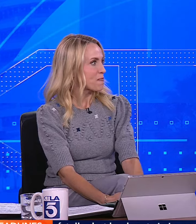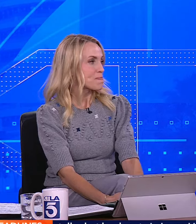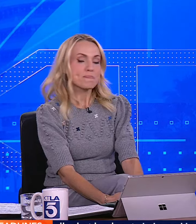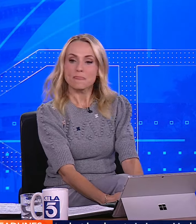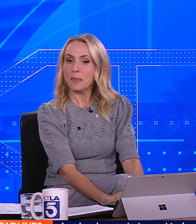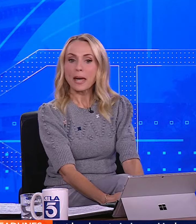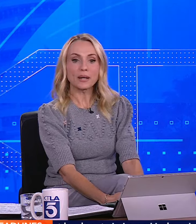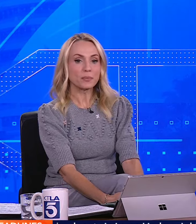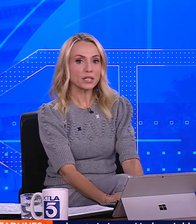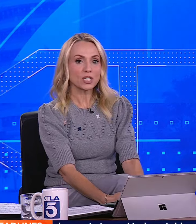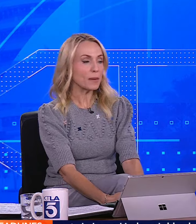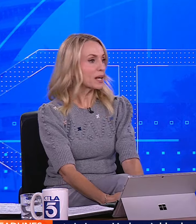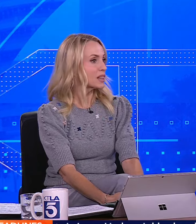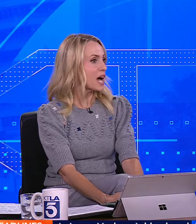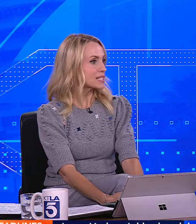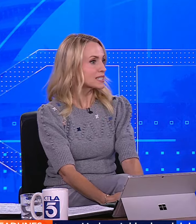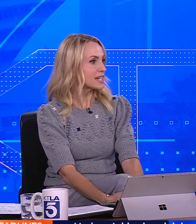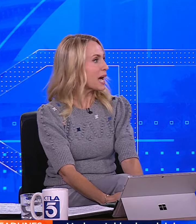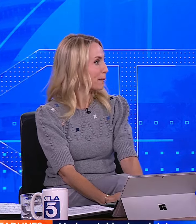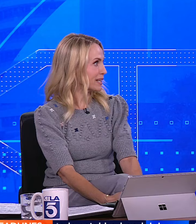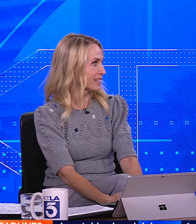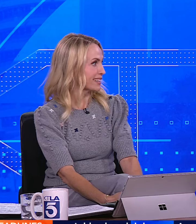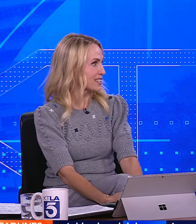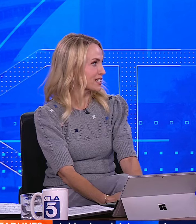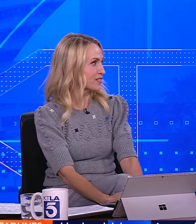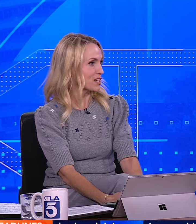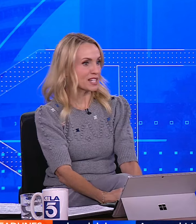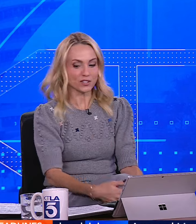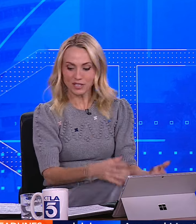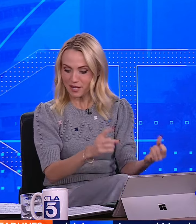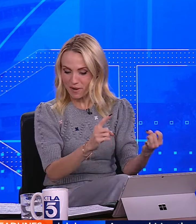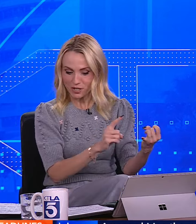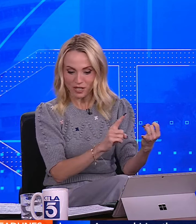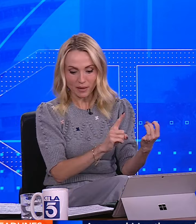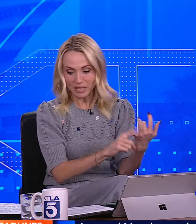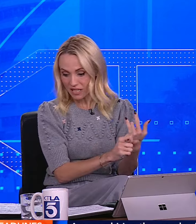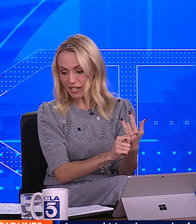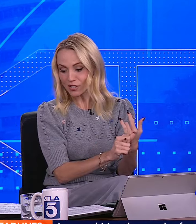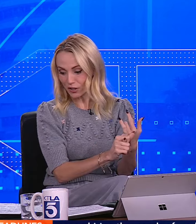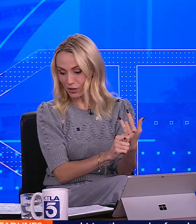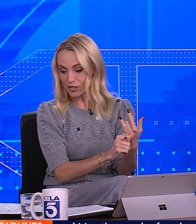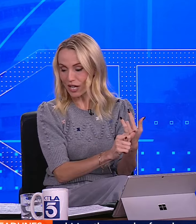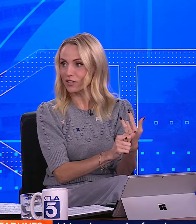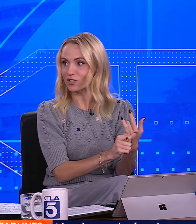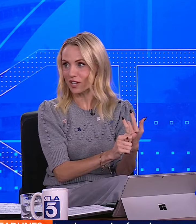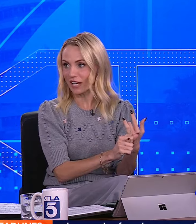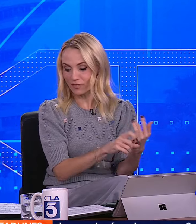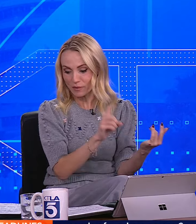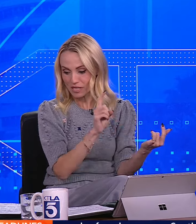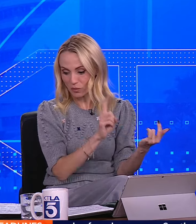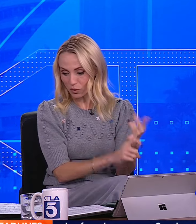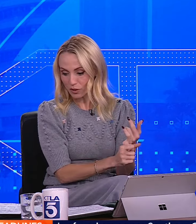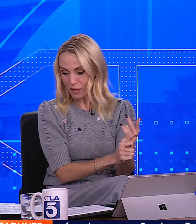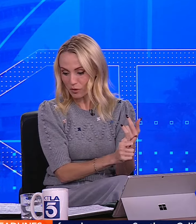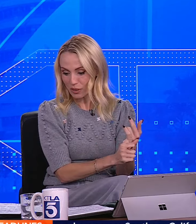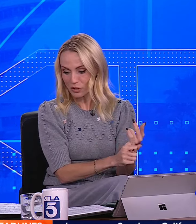POLICE DEPARTMENT AND THE PERSON WHO ACTUALLY GRADUATED FROM LAPD POLICE ACADEMY MORE THAN 40 YEARS AGO HE'S HELD JUST ABOUT EVERY JOB IN THE